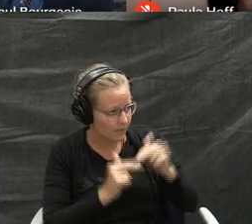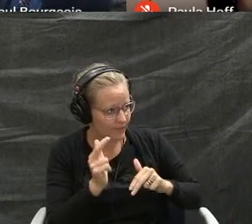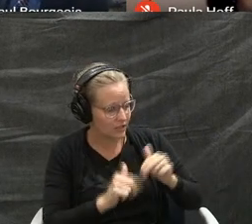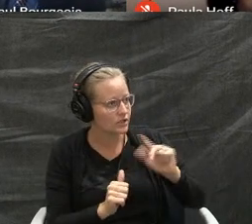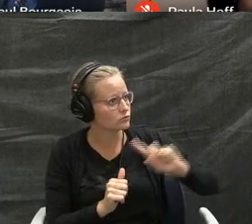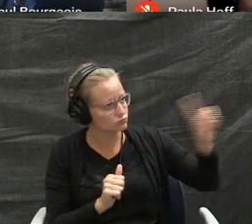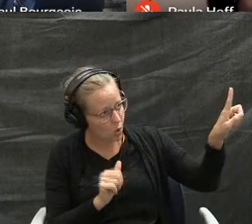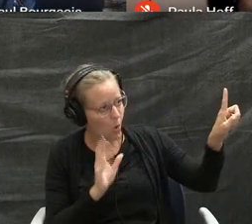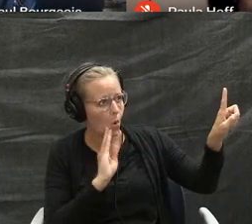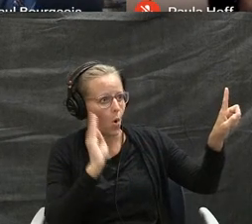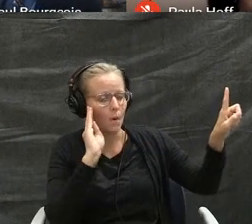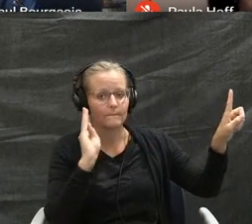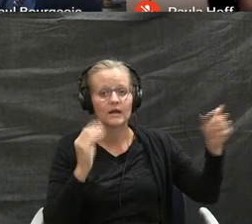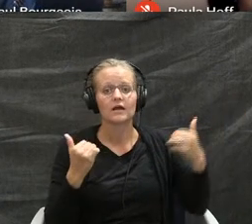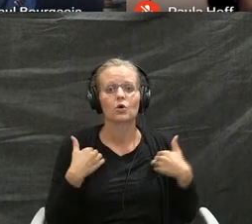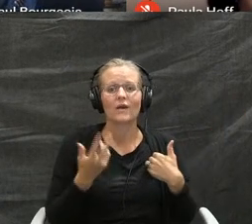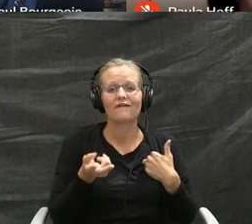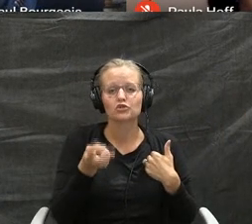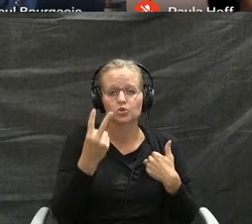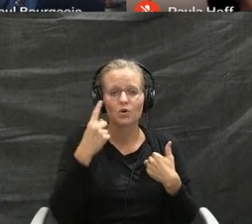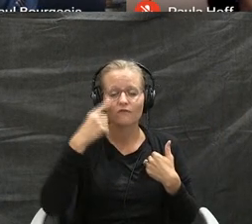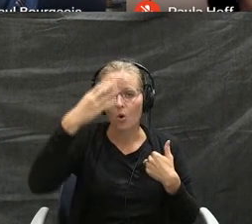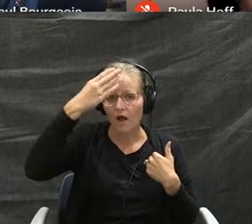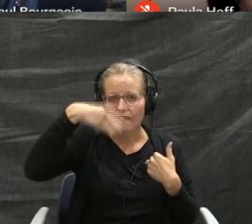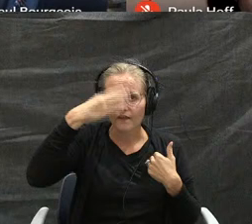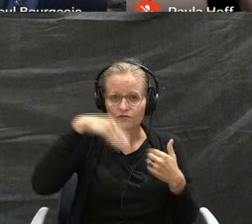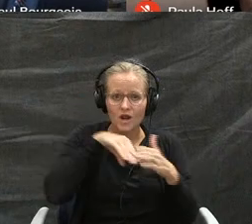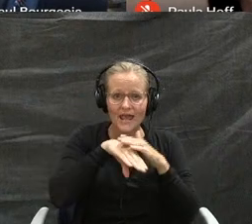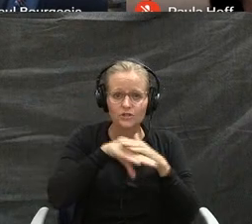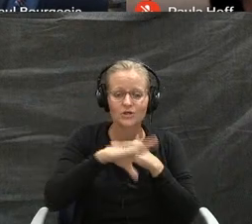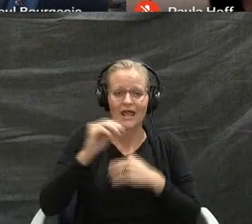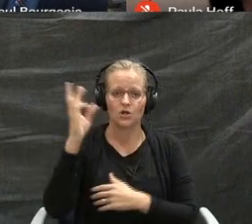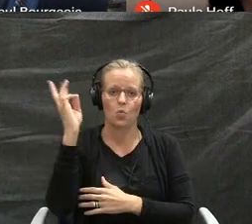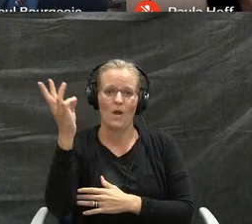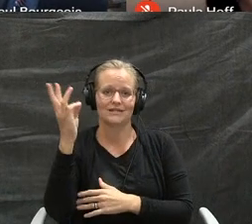and we have two for MHS. Of course, for the front the front